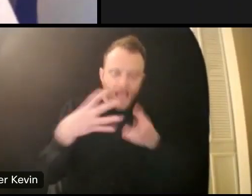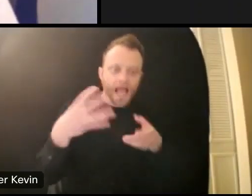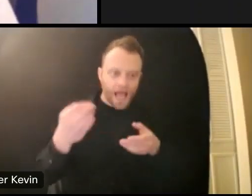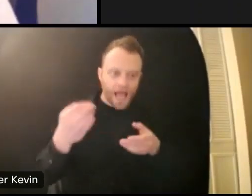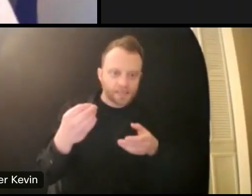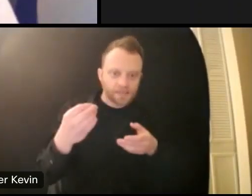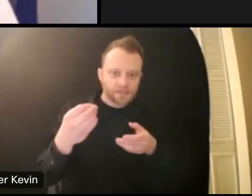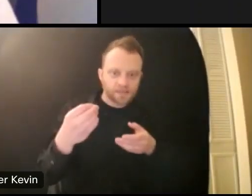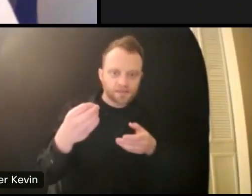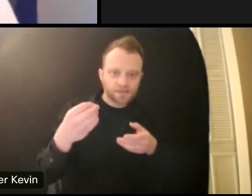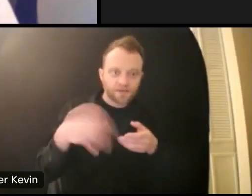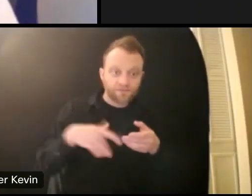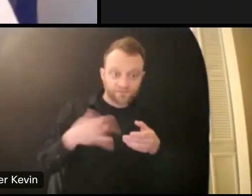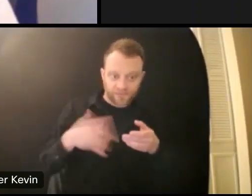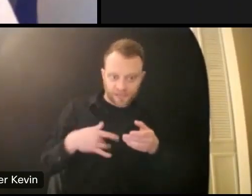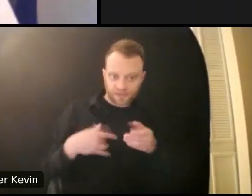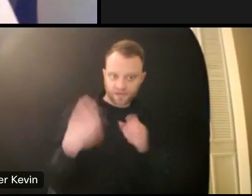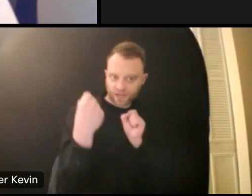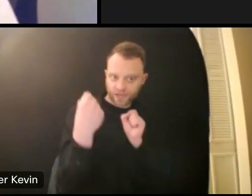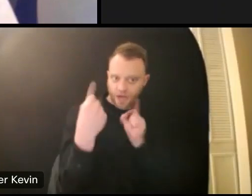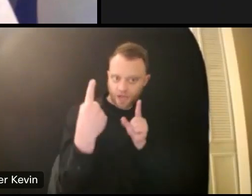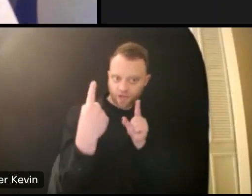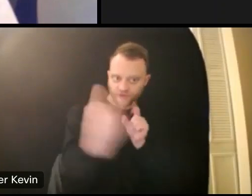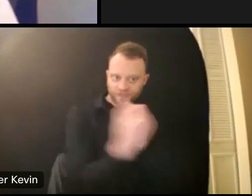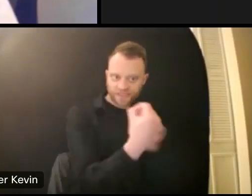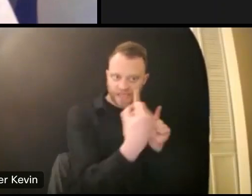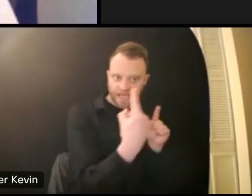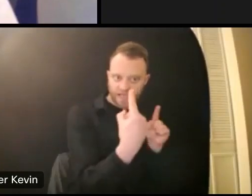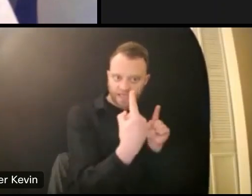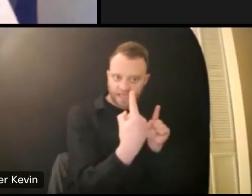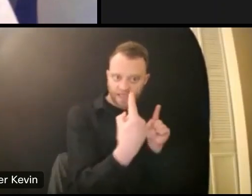they don't have that opportunity and that can lead to some of the misunderstanding later.